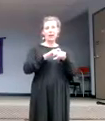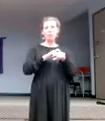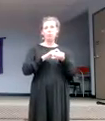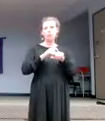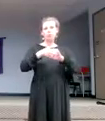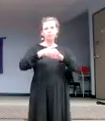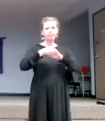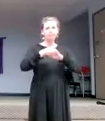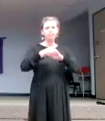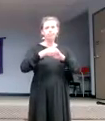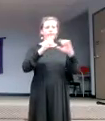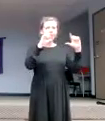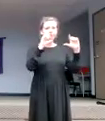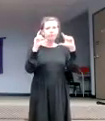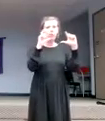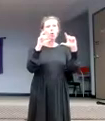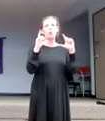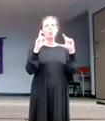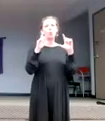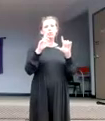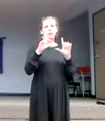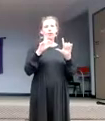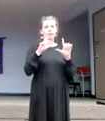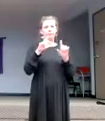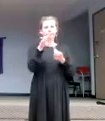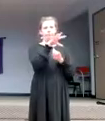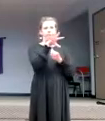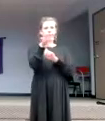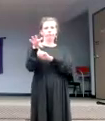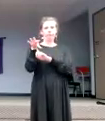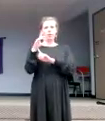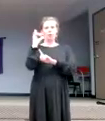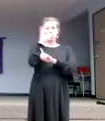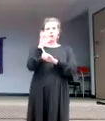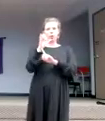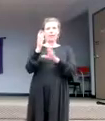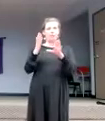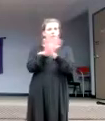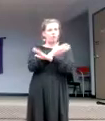together take photos and otherwise a recording of existing conditions to make sure that your